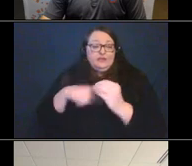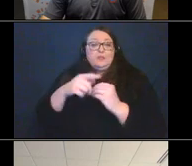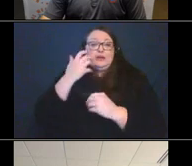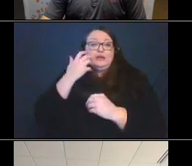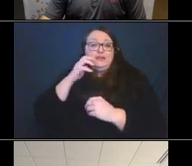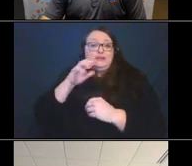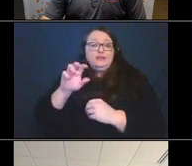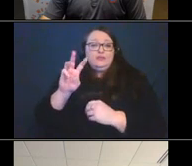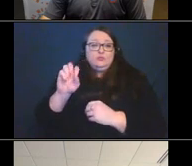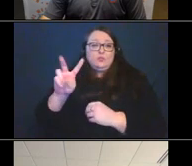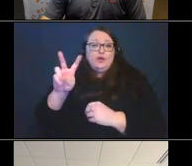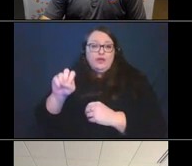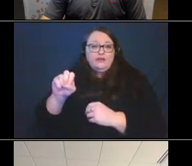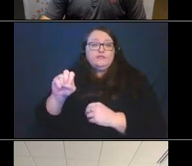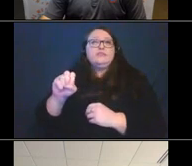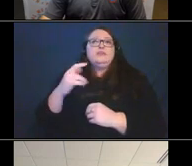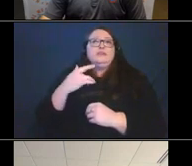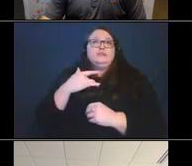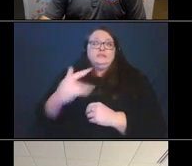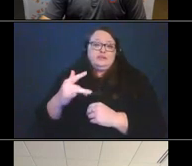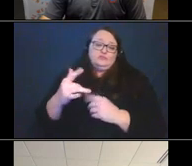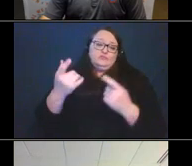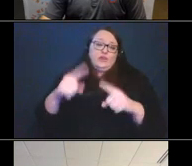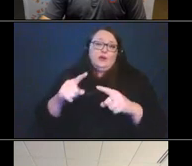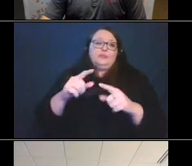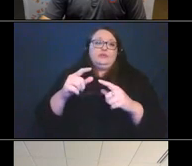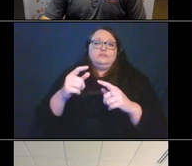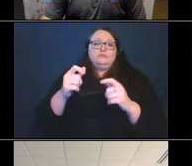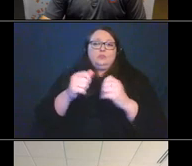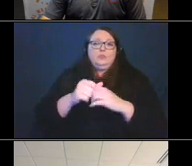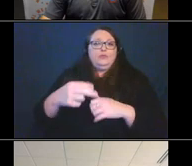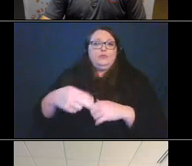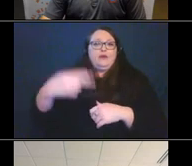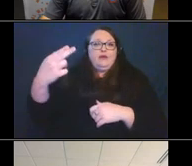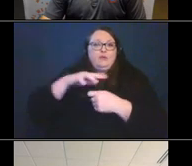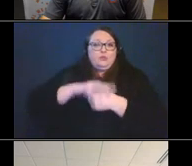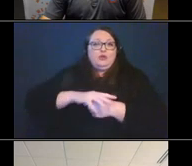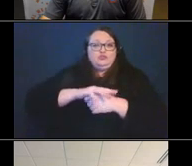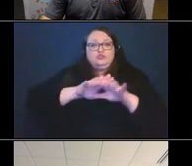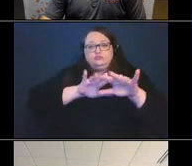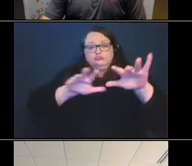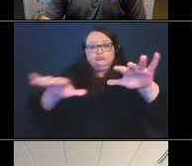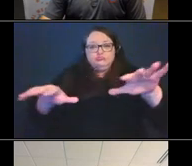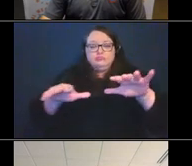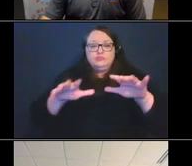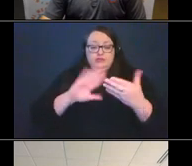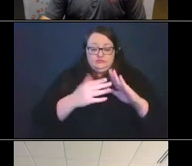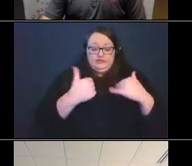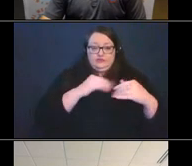under a large sprawling area of high pressure. So if the city has this relationship with urban